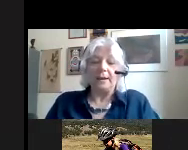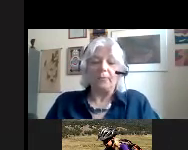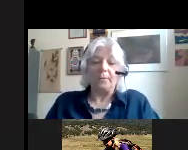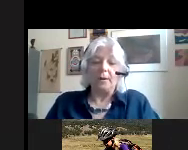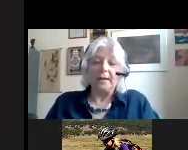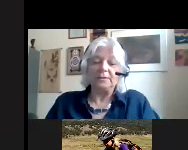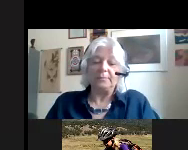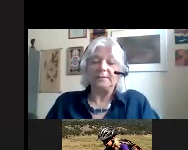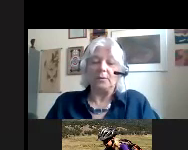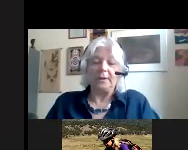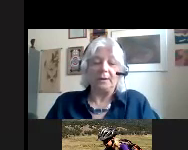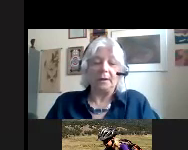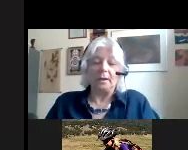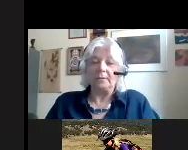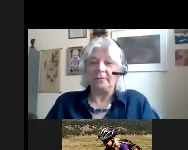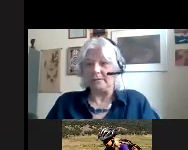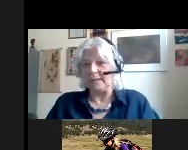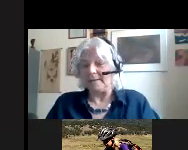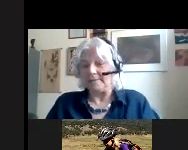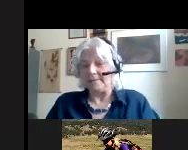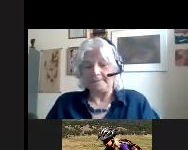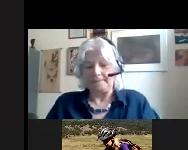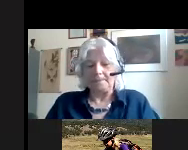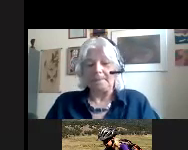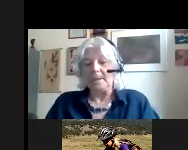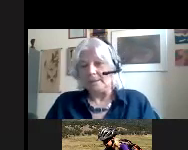criminalized based solely on the color of their skin.